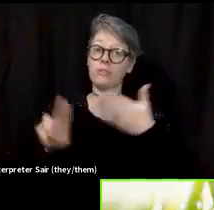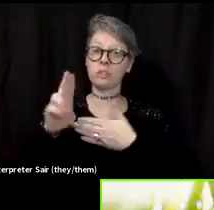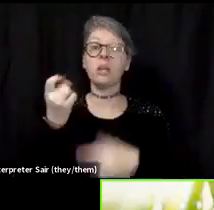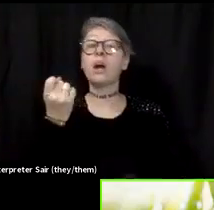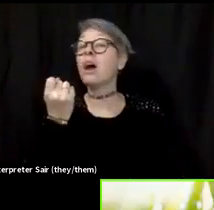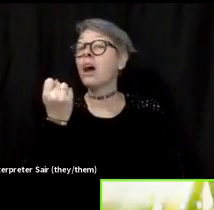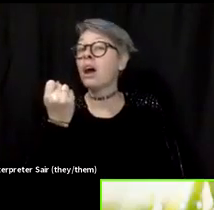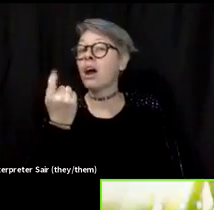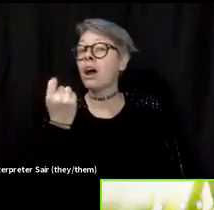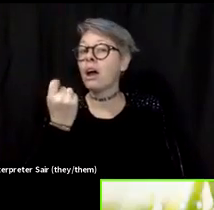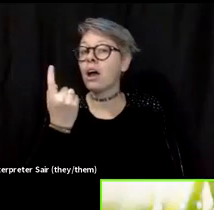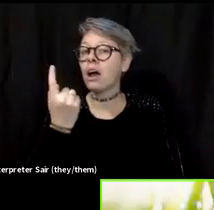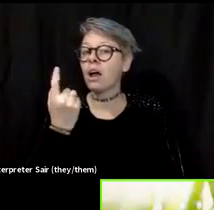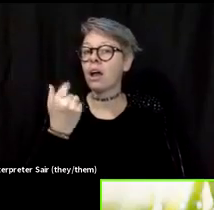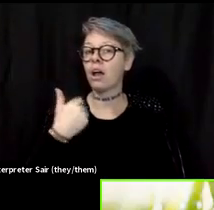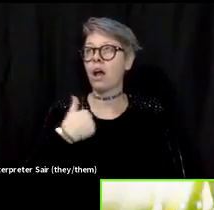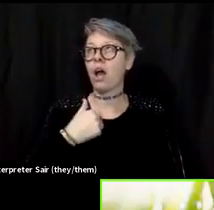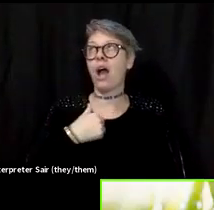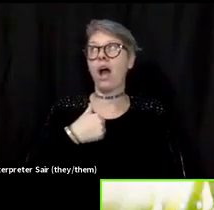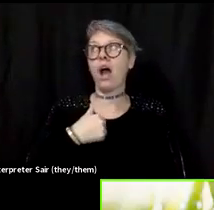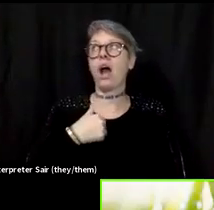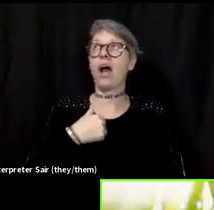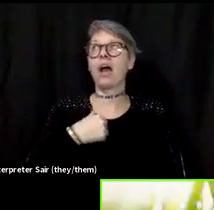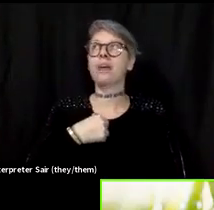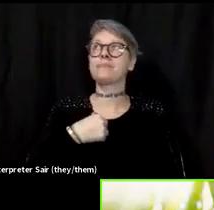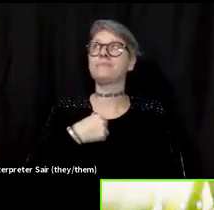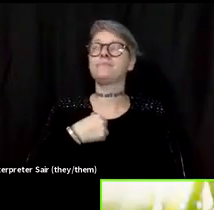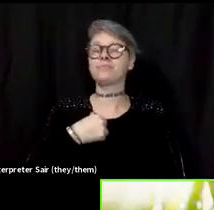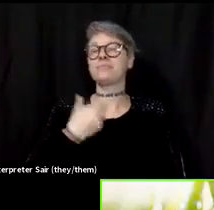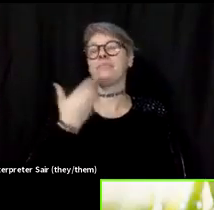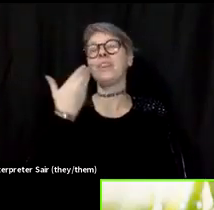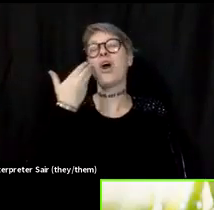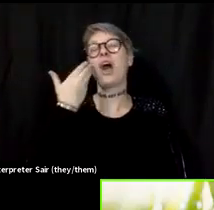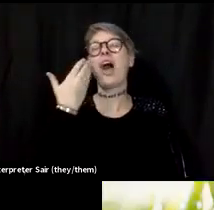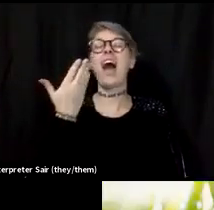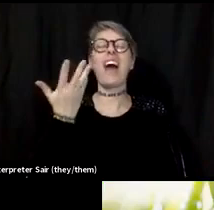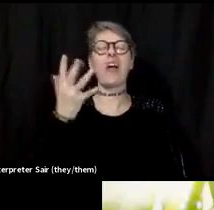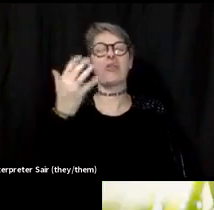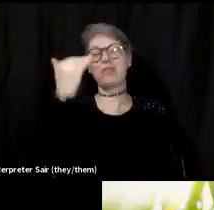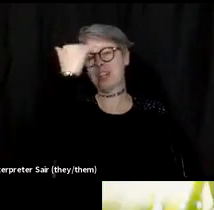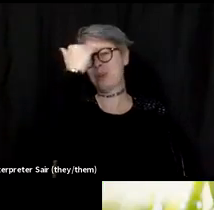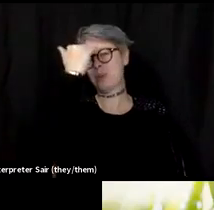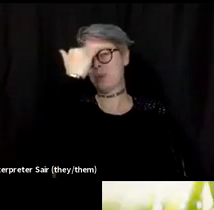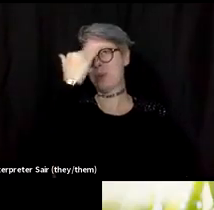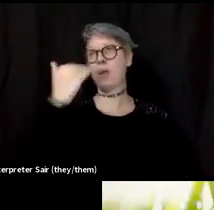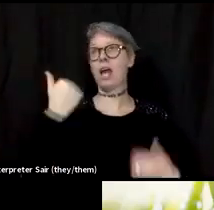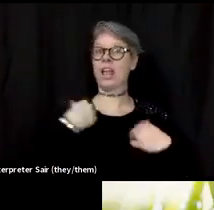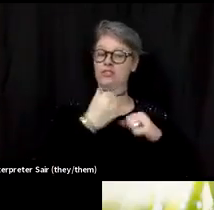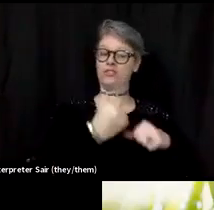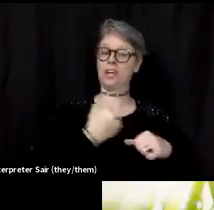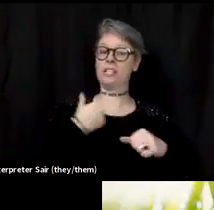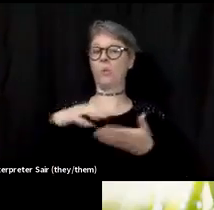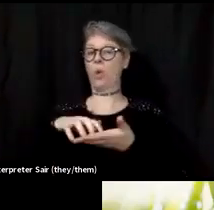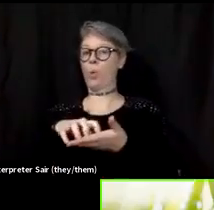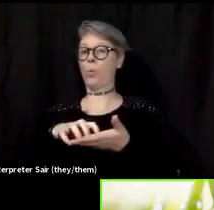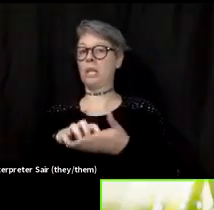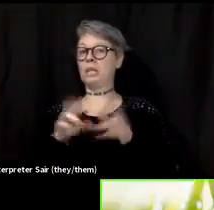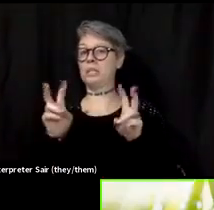classes in university, but I classes in university, but I i kind of owned one. hat I knew me hat I knew my not hat I knew my not so good strength I knew my not so good strengths